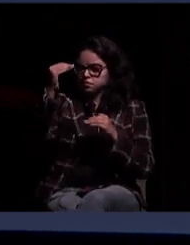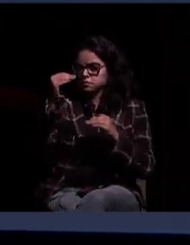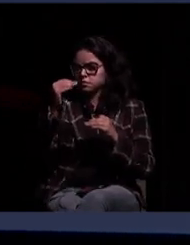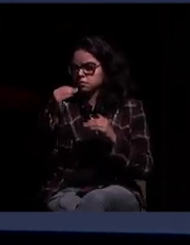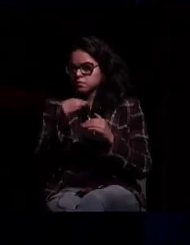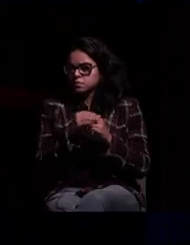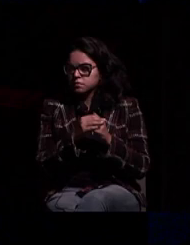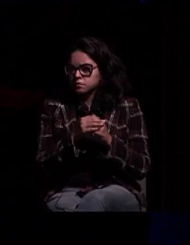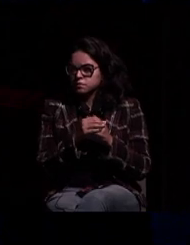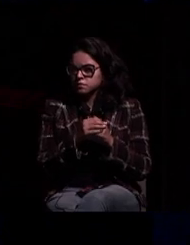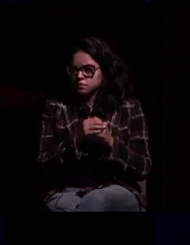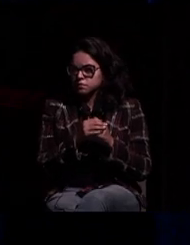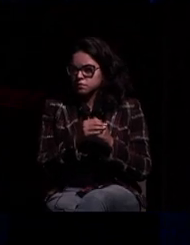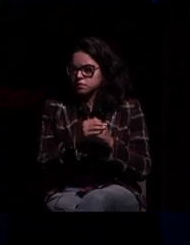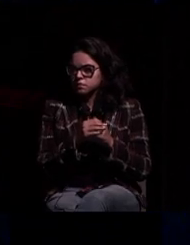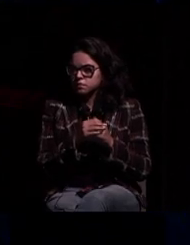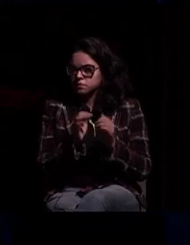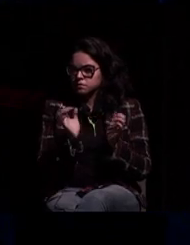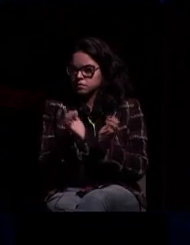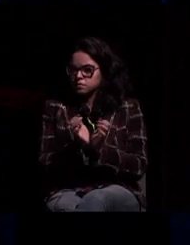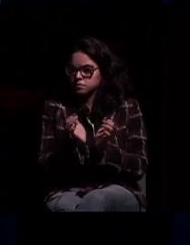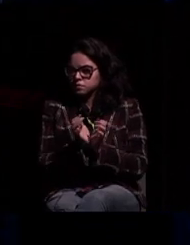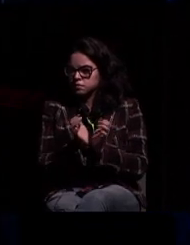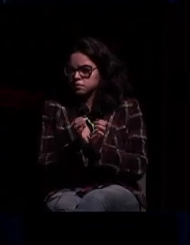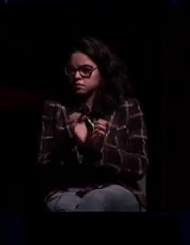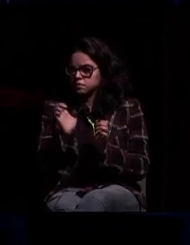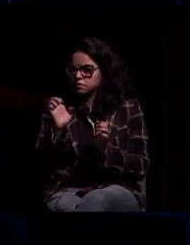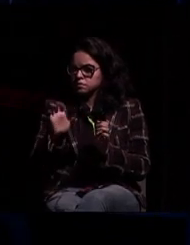with the European Community.